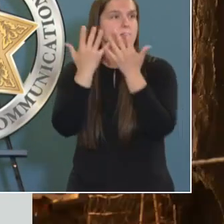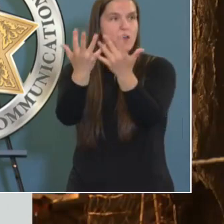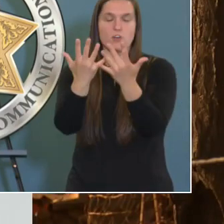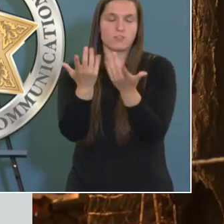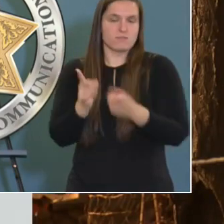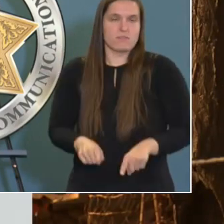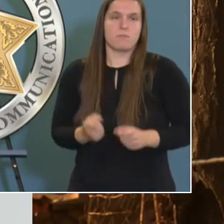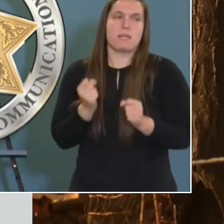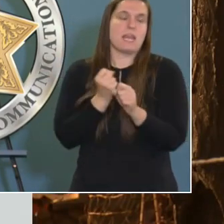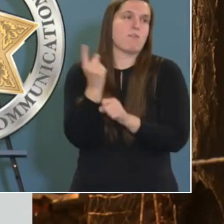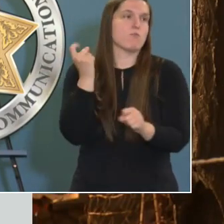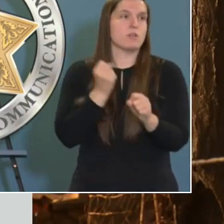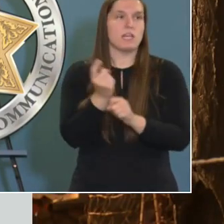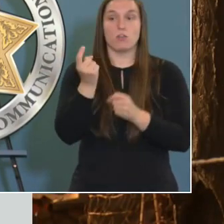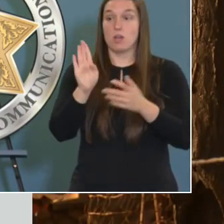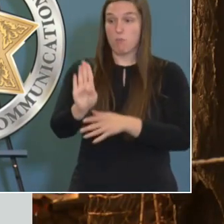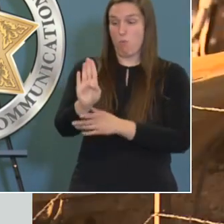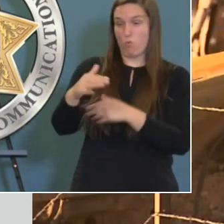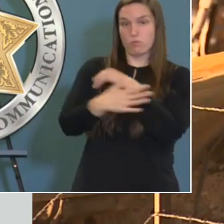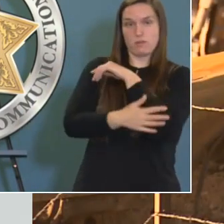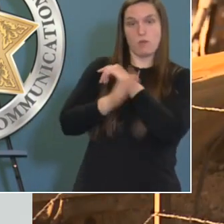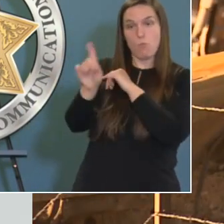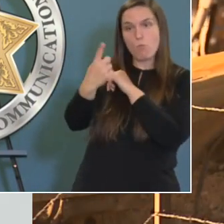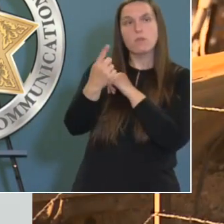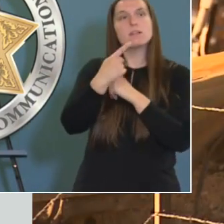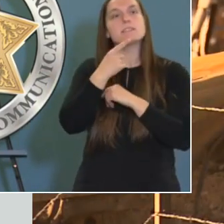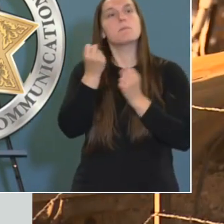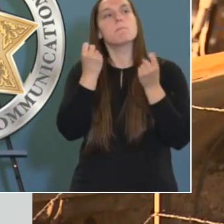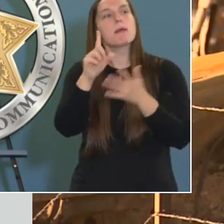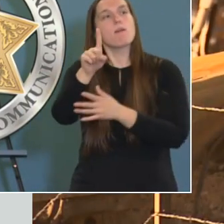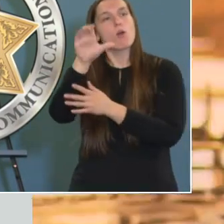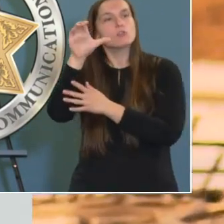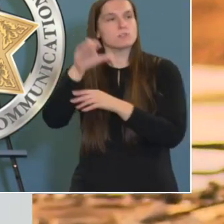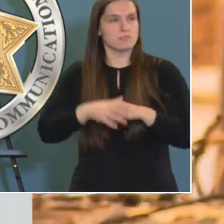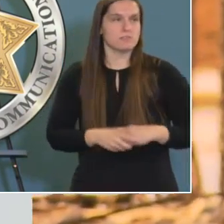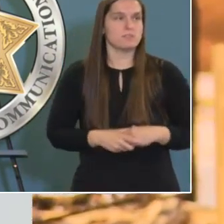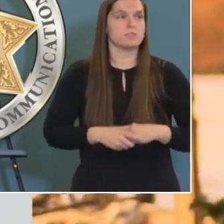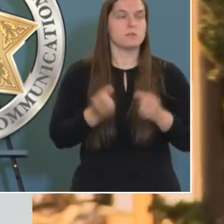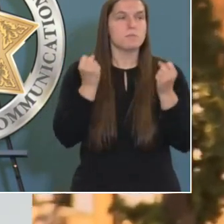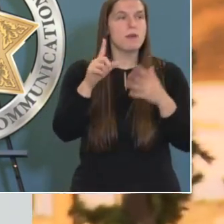IF YOU LIVE IN A METRO REGION YOU MAY NOT BE AWARE OF THIS. THE MORE RURAL COMMITTEES WE HAVE HUNDREDS OF FIRE SET BY